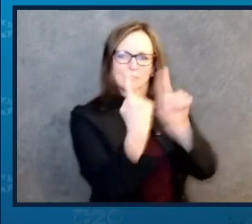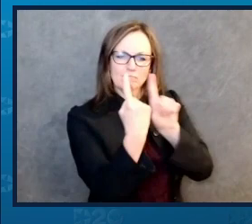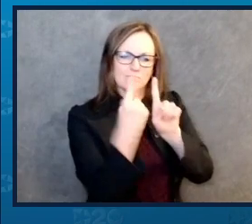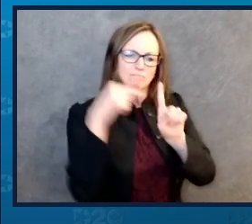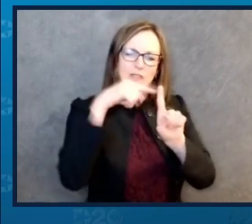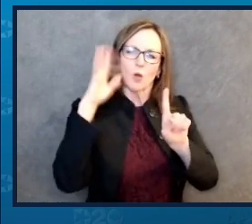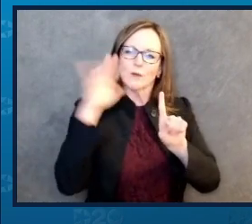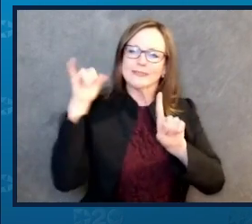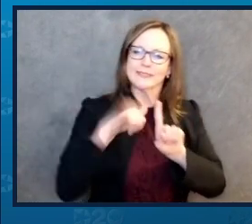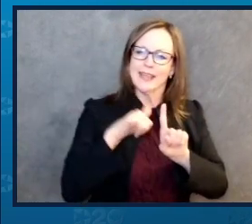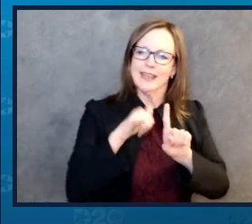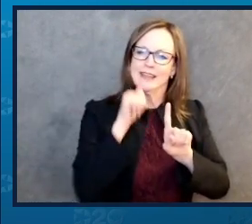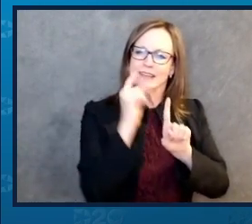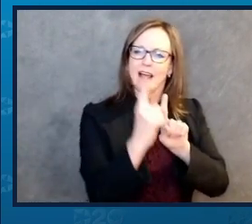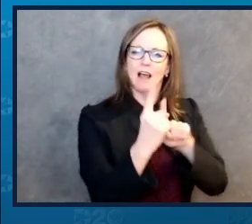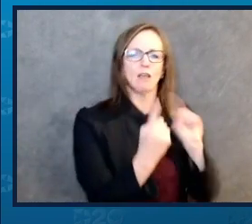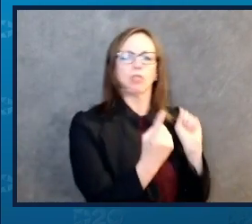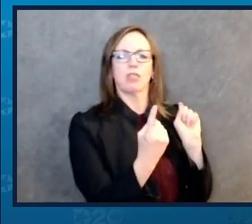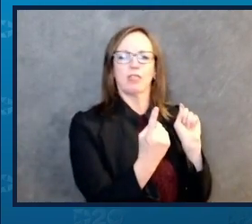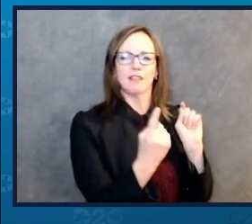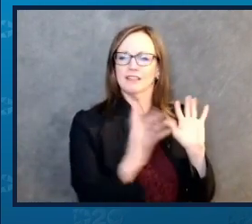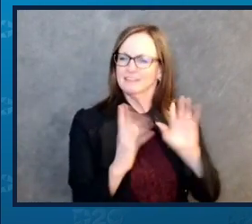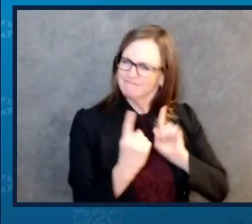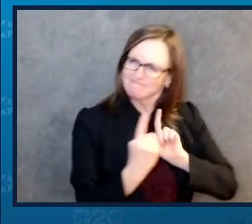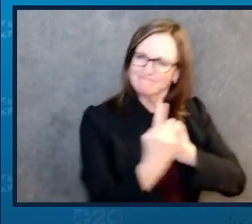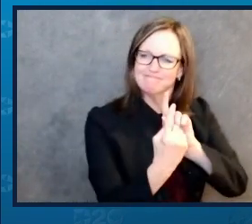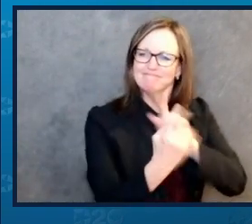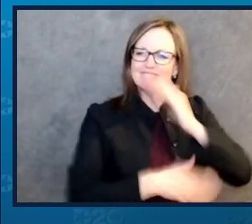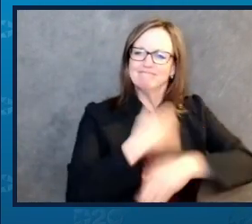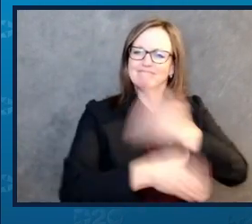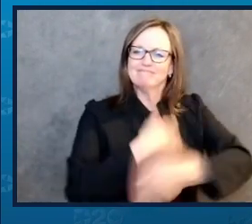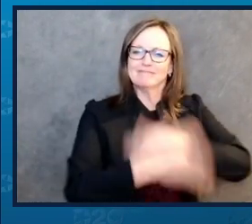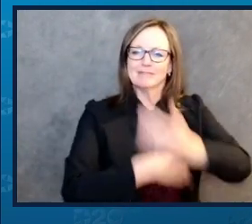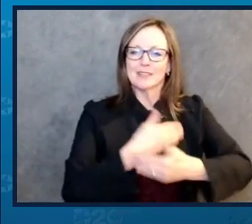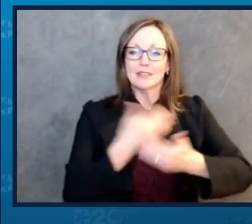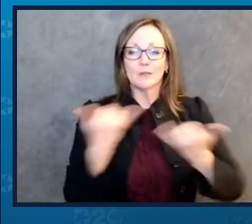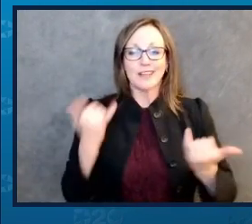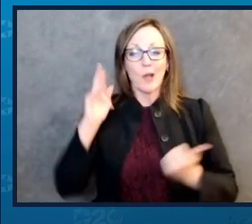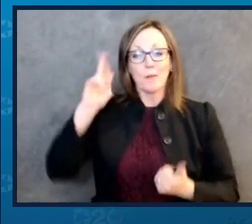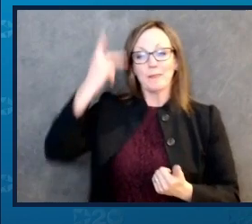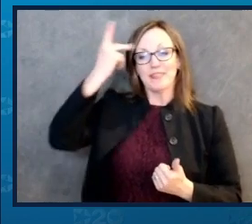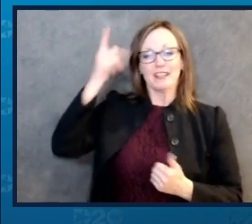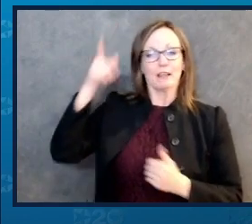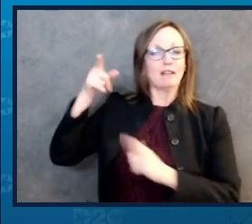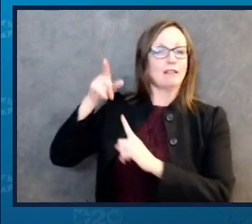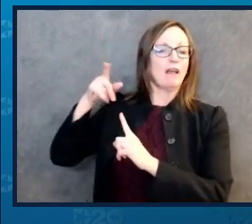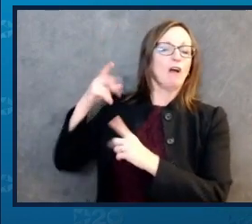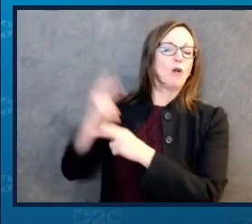POLITICAL WEAPONS. JOE WILL BE A RESPECT WHO TURNS